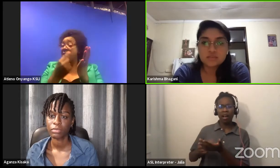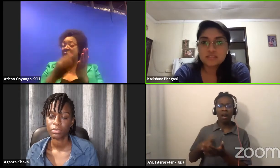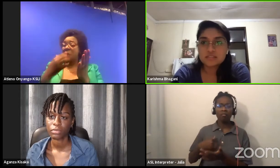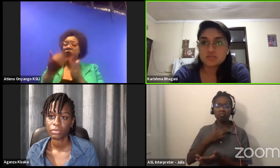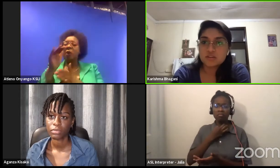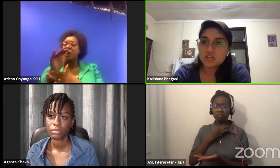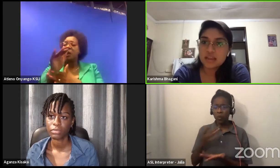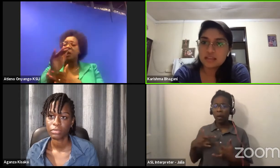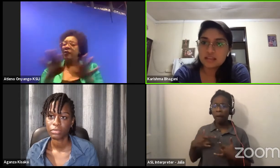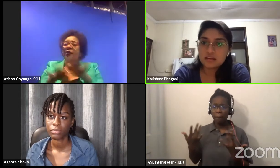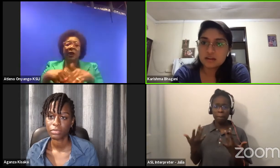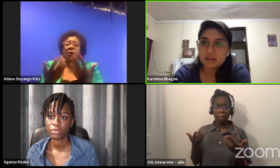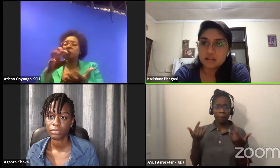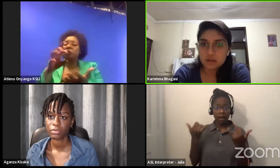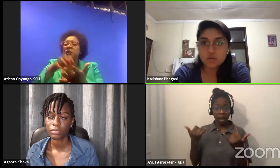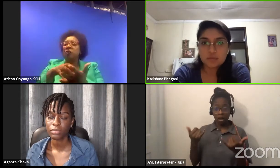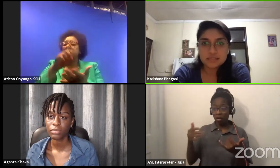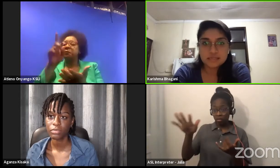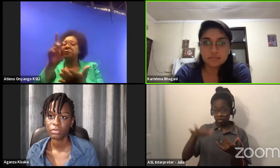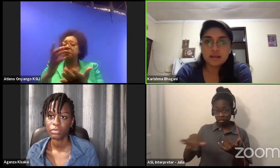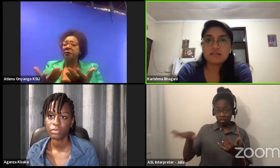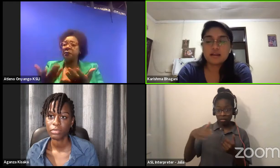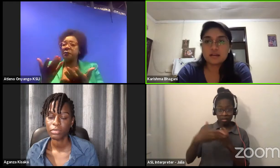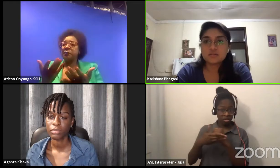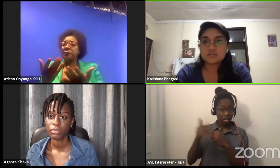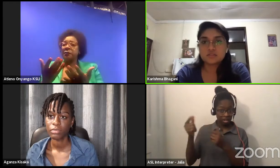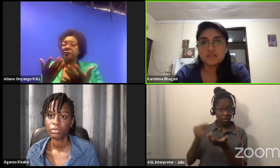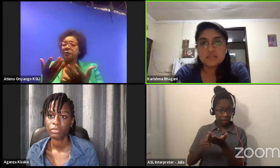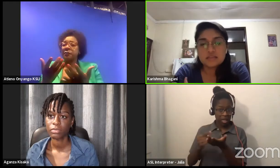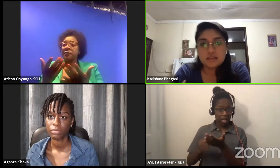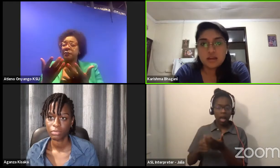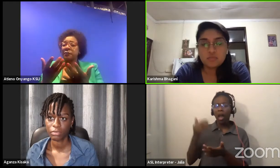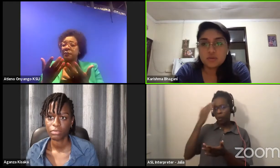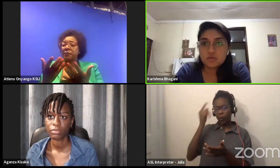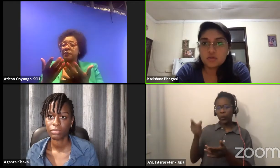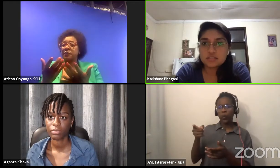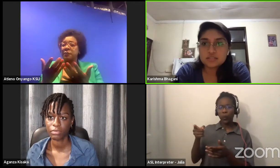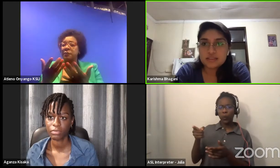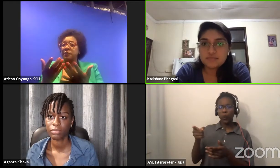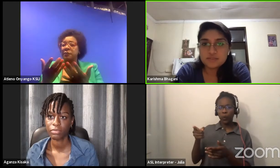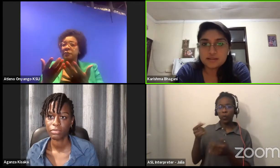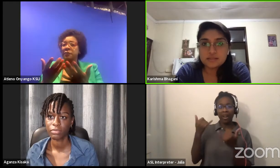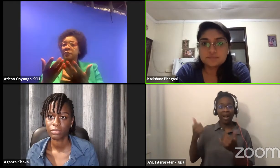what's the situation like there. I know you're based in Kampala right now, so I hope you and yours are safe as well.